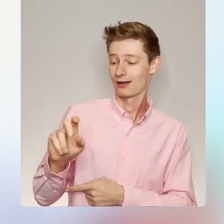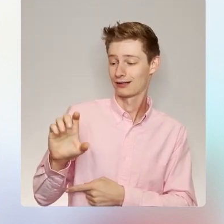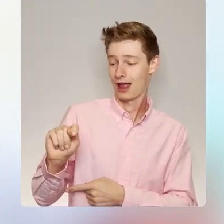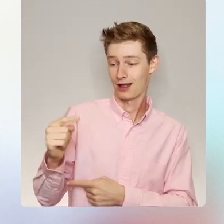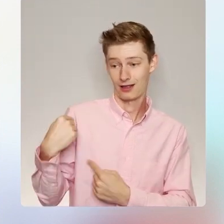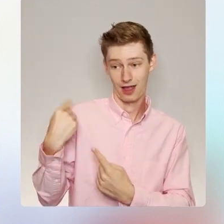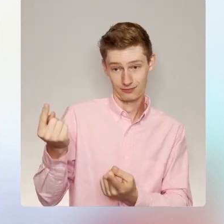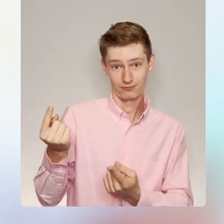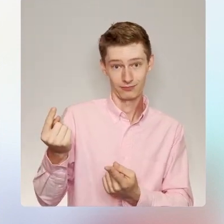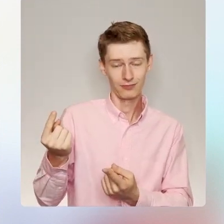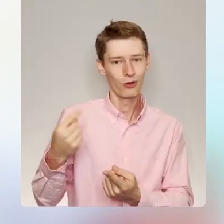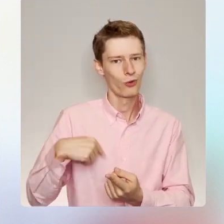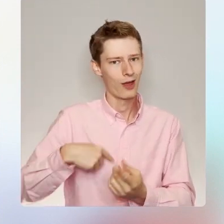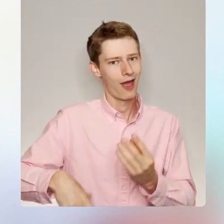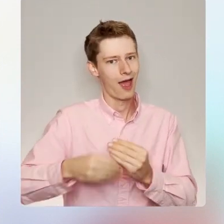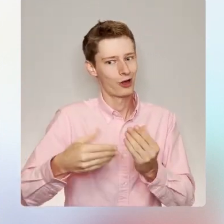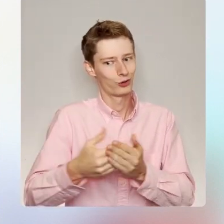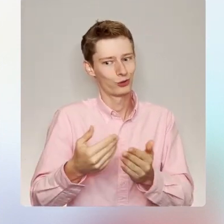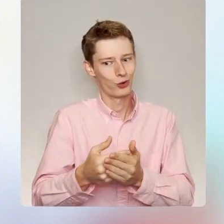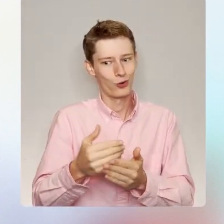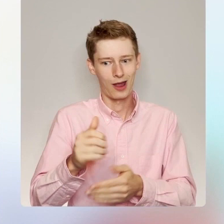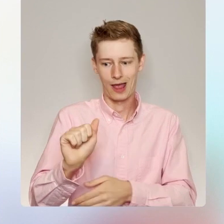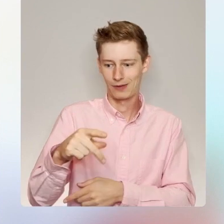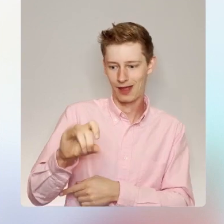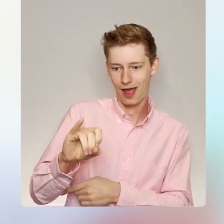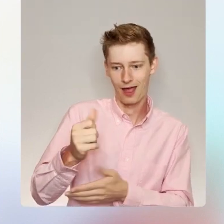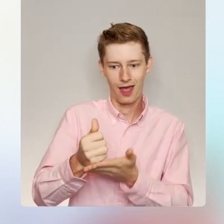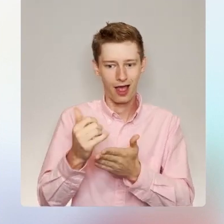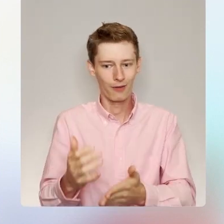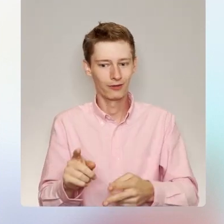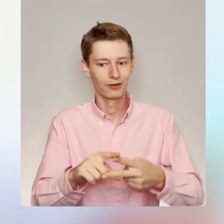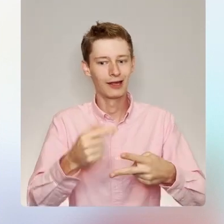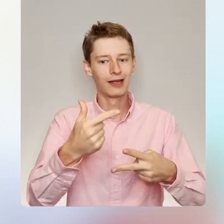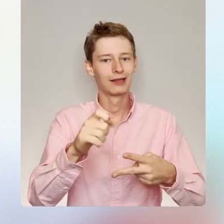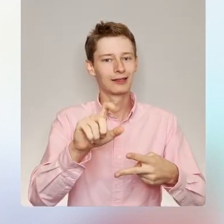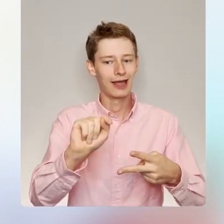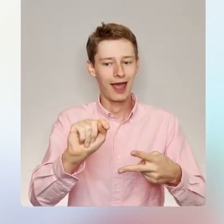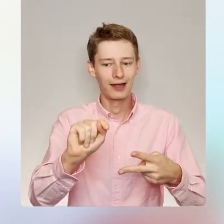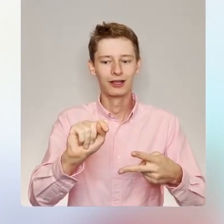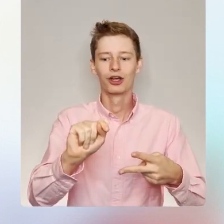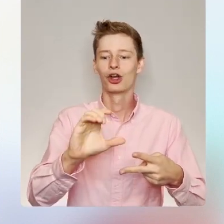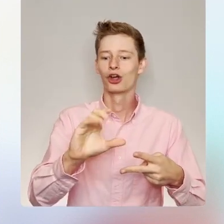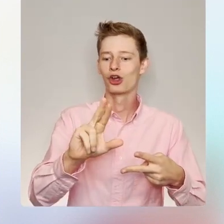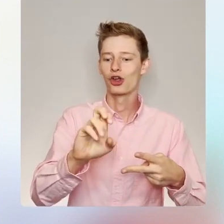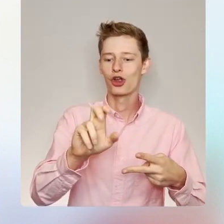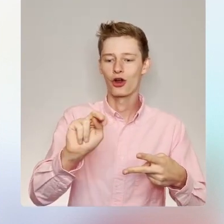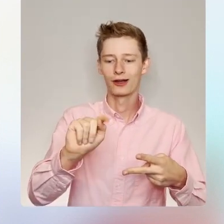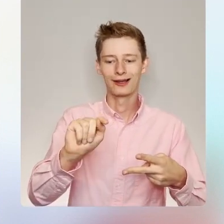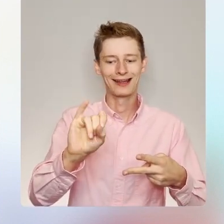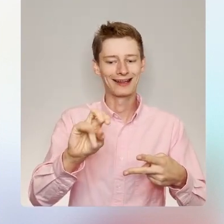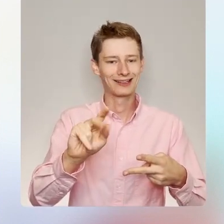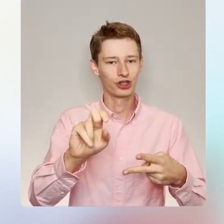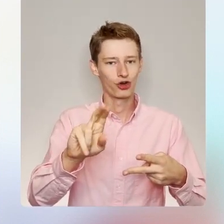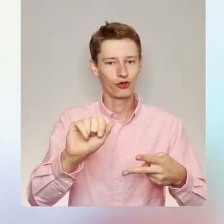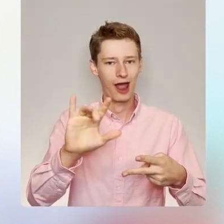and helpers such as GetCurrentInteractionProfile and ODRRuntimeController. GetCurrentInteractionProfile